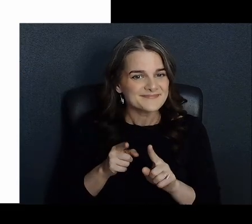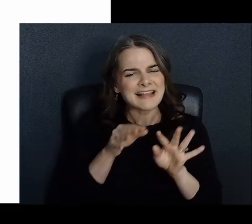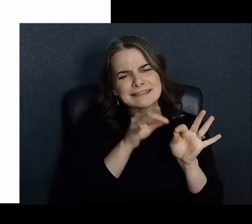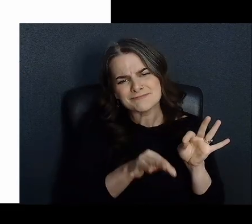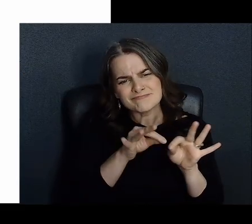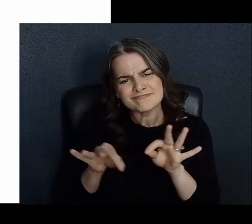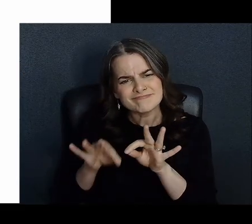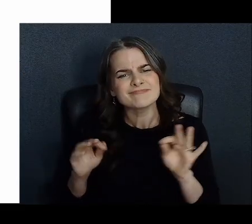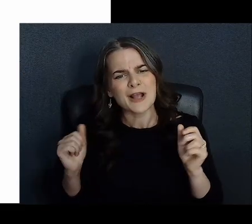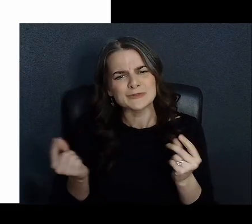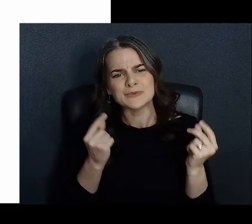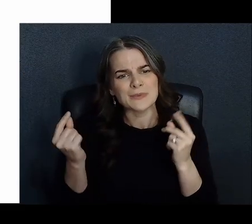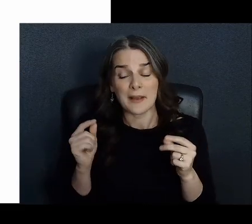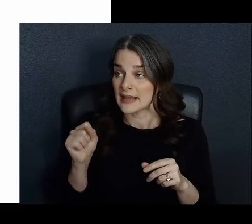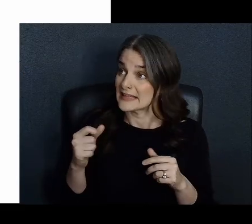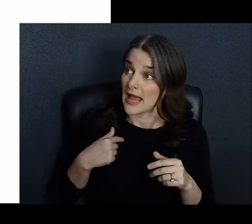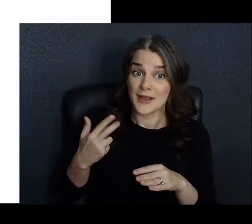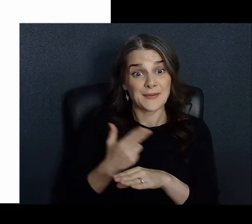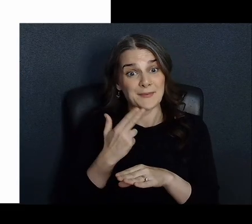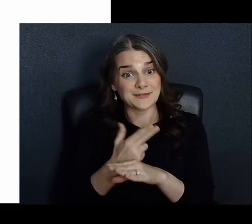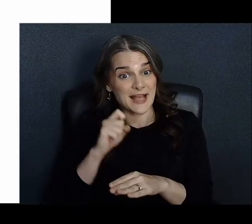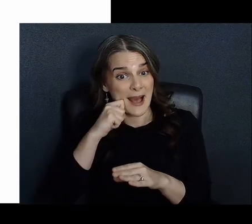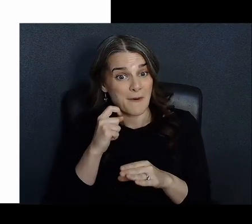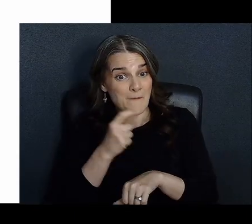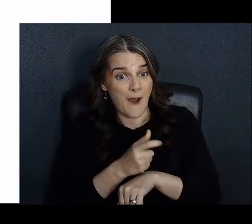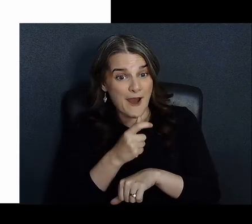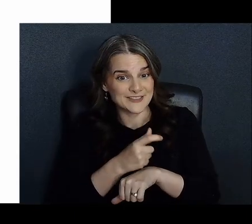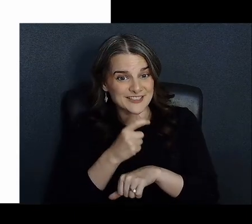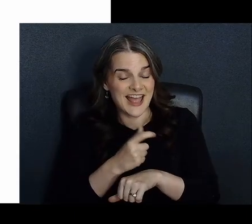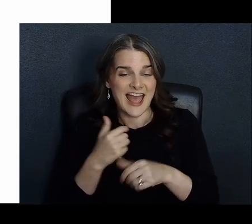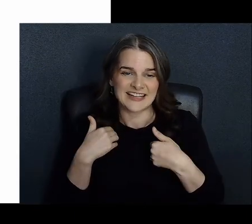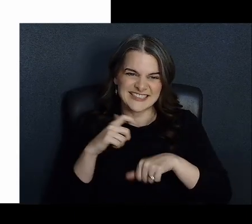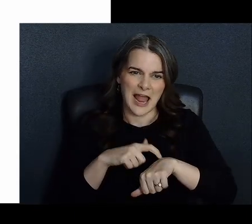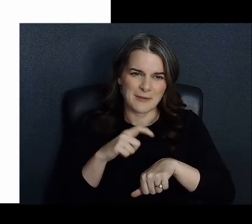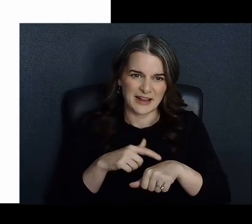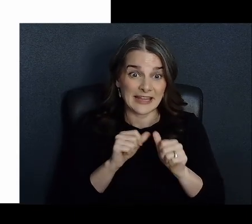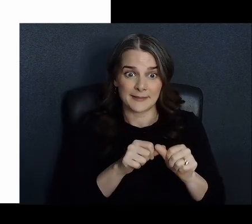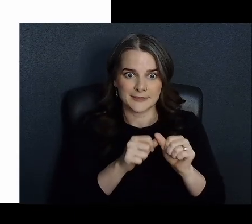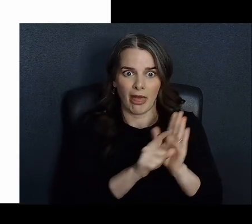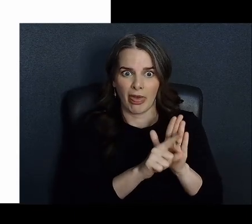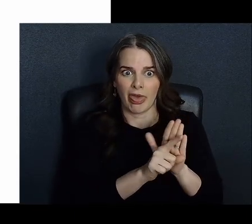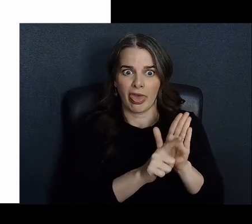Yes, I do use an Apple Watch and I set a timer, which now keeps going off, and I don't know why it's not talking to me .